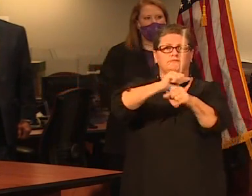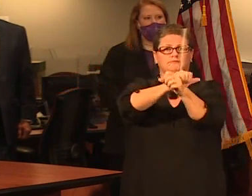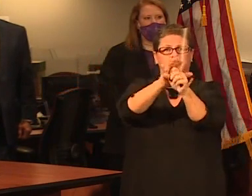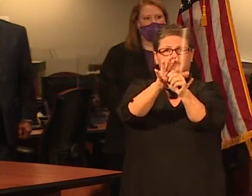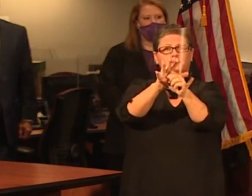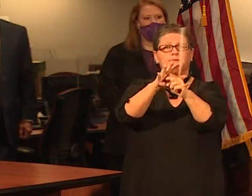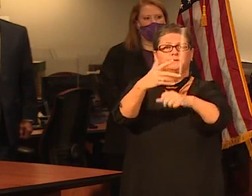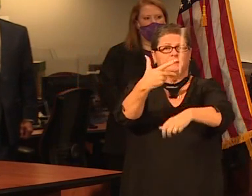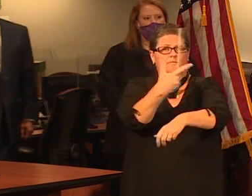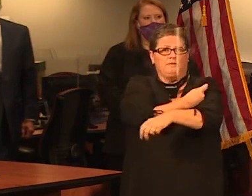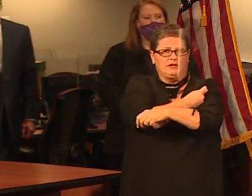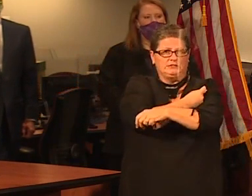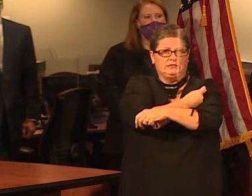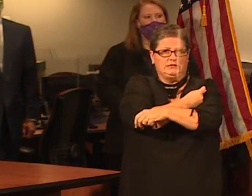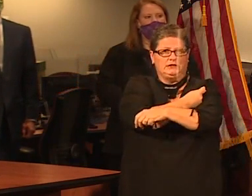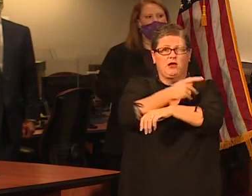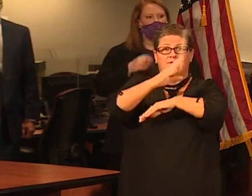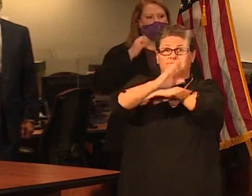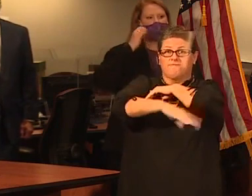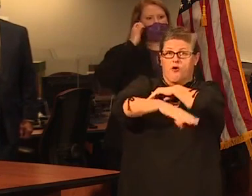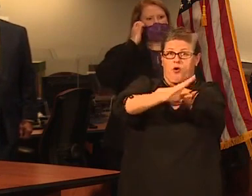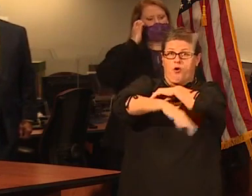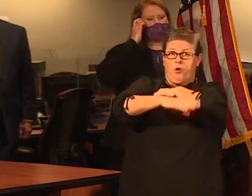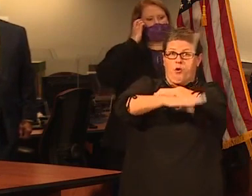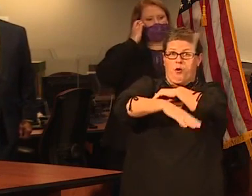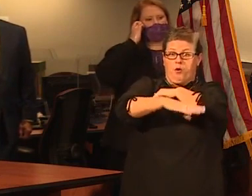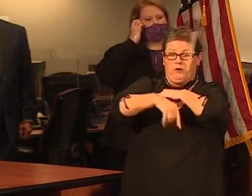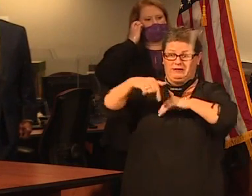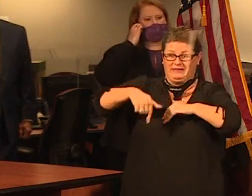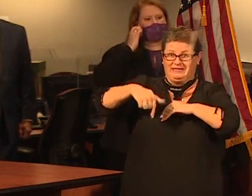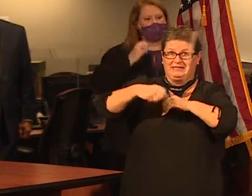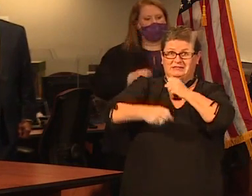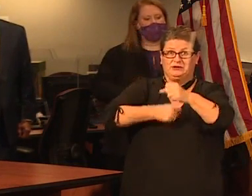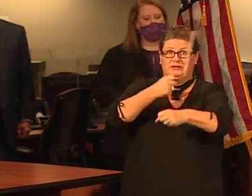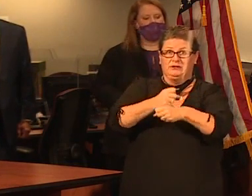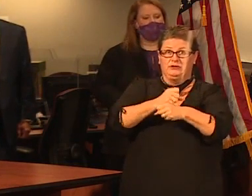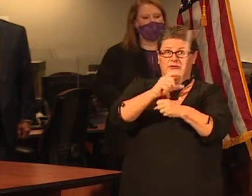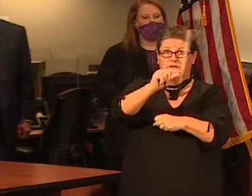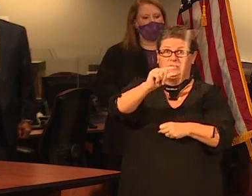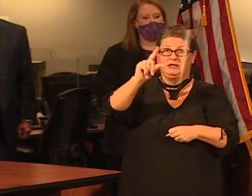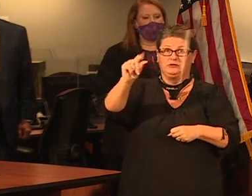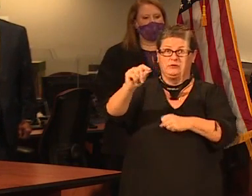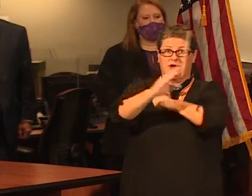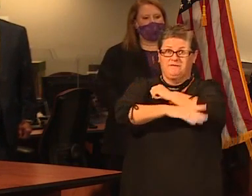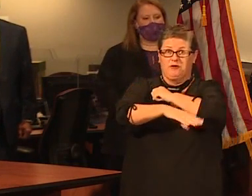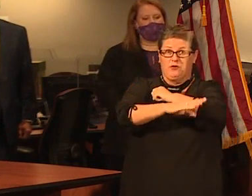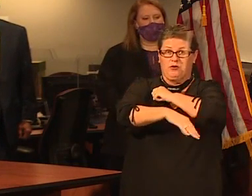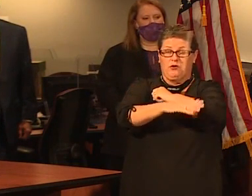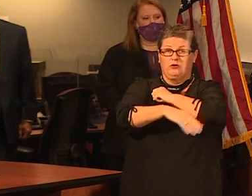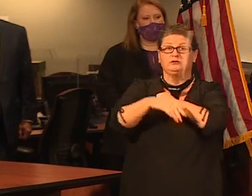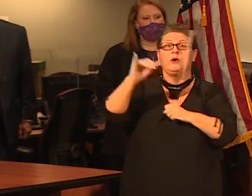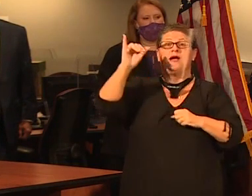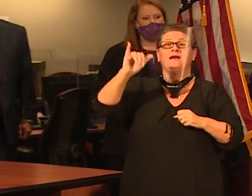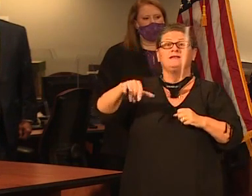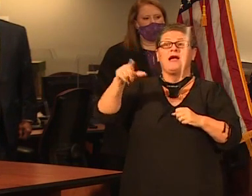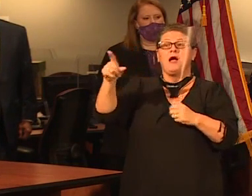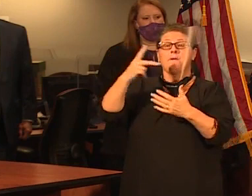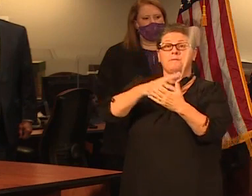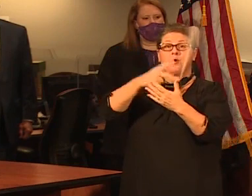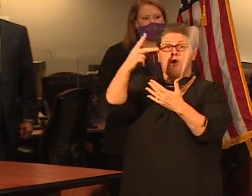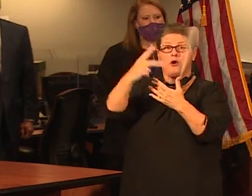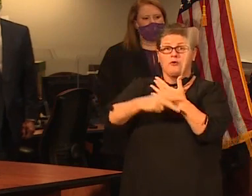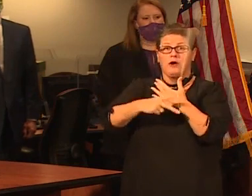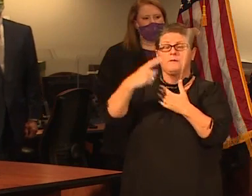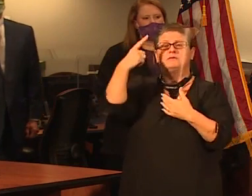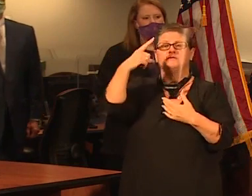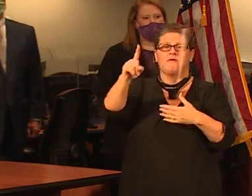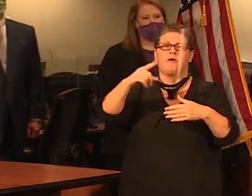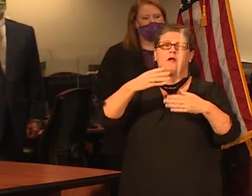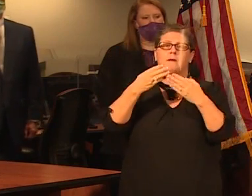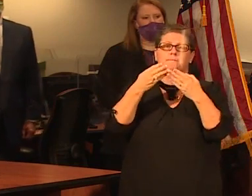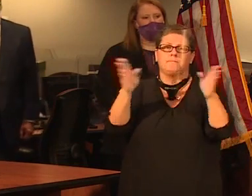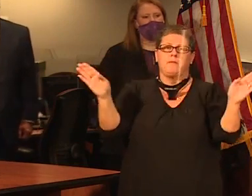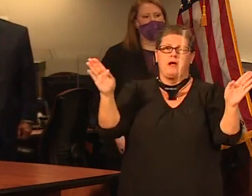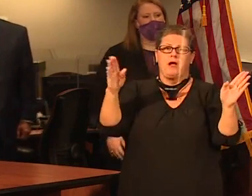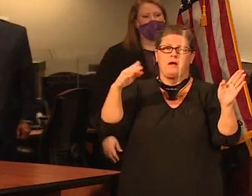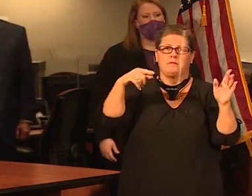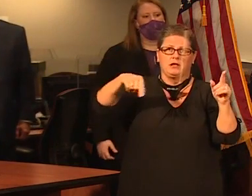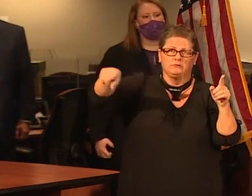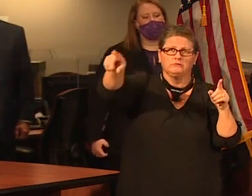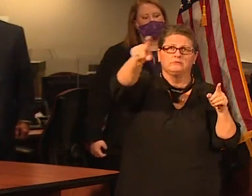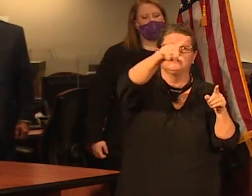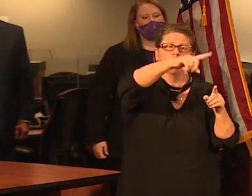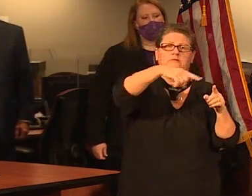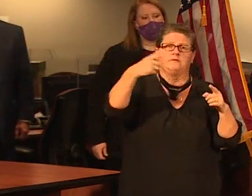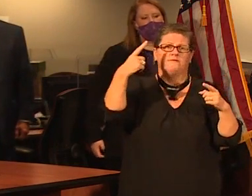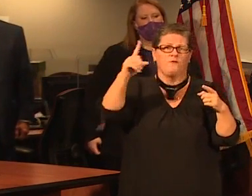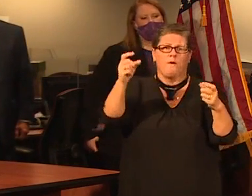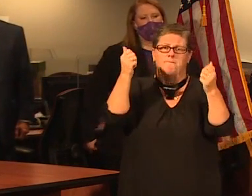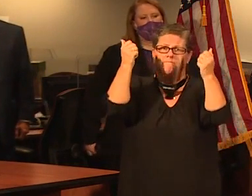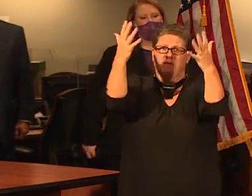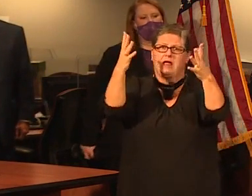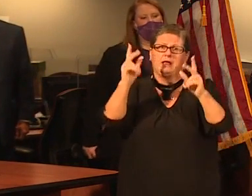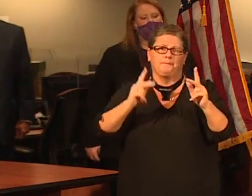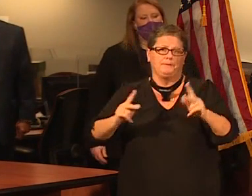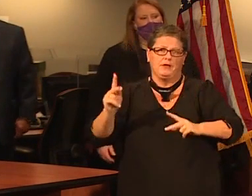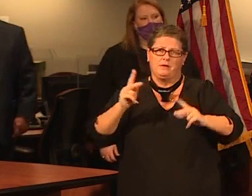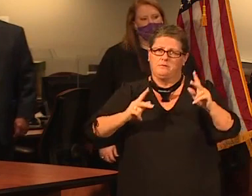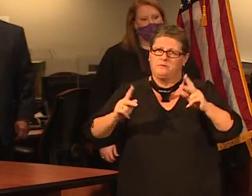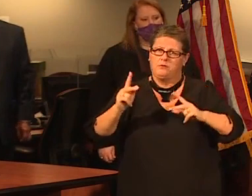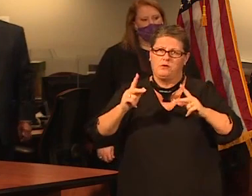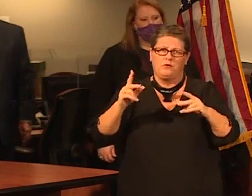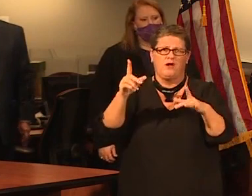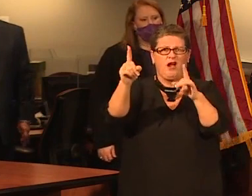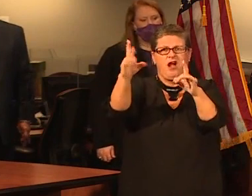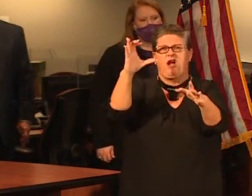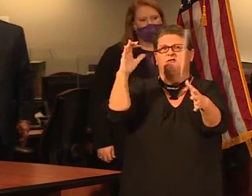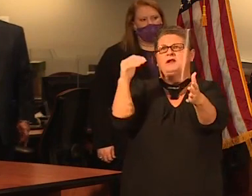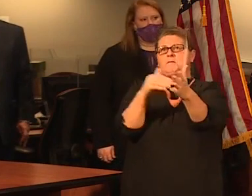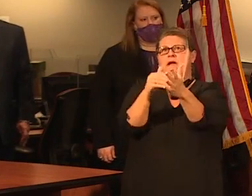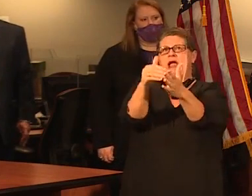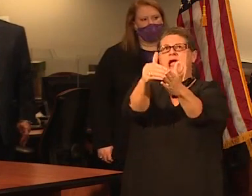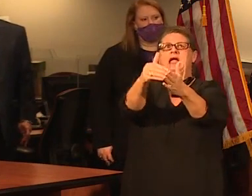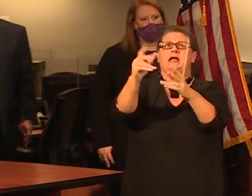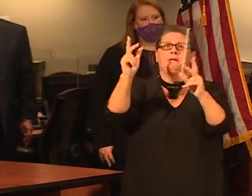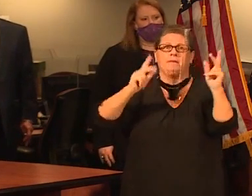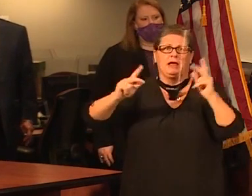MAKING PRESIDENTIALS TO IMPLEMENT LARGE SCALE SCURRY BUTION OF COVID-19 VACCINES IN THE VACCINE DISTRIBUTION PUBLIC HEALTH EFFORT OF SIGNIFICANT SCALE, POTENTIALLY